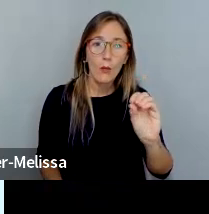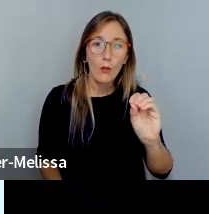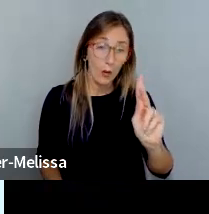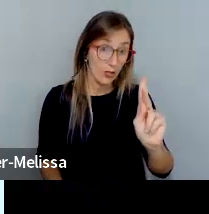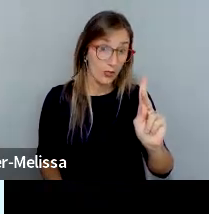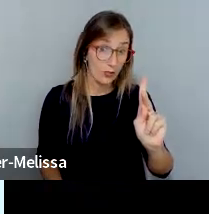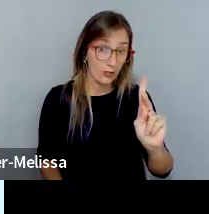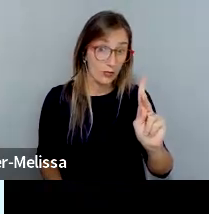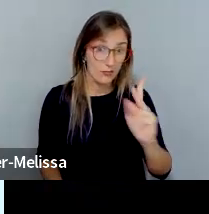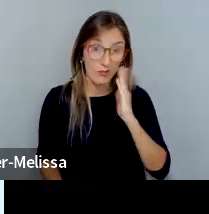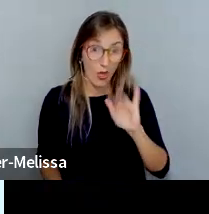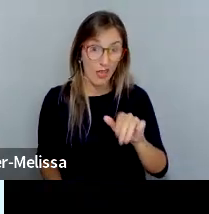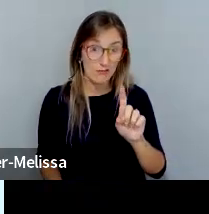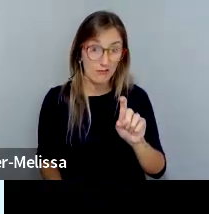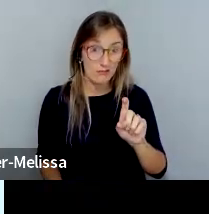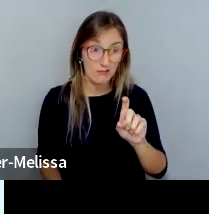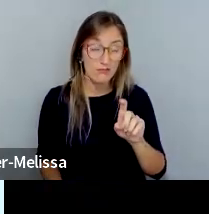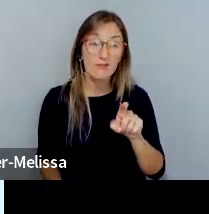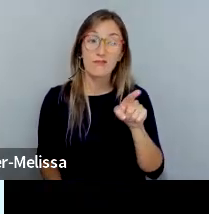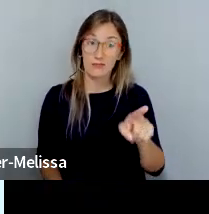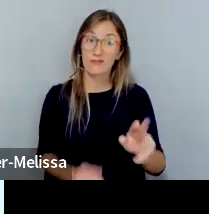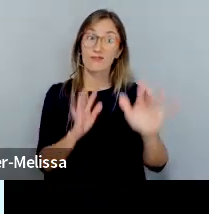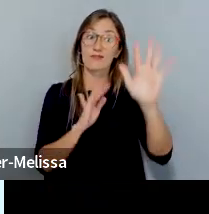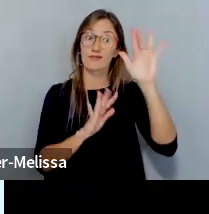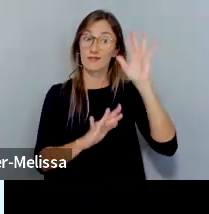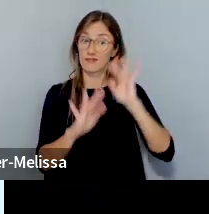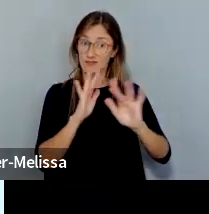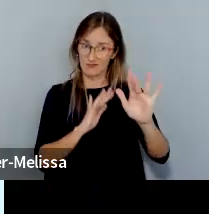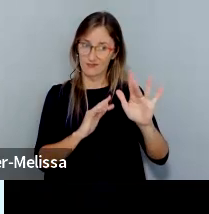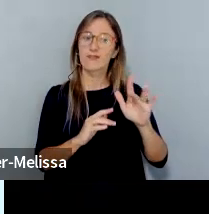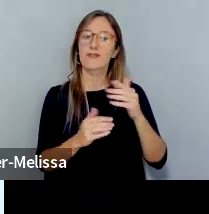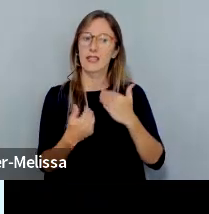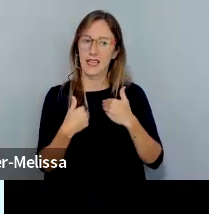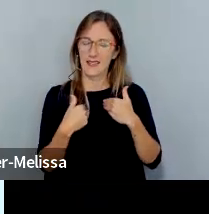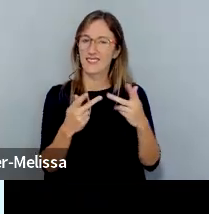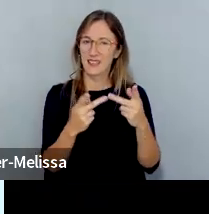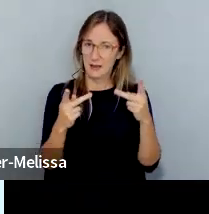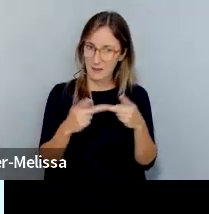institutions. I know we can't really see each other, I want to know later